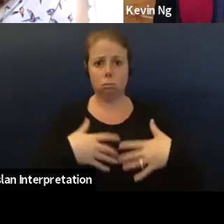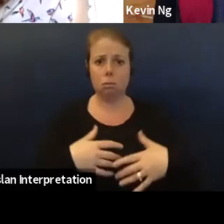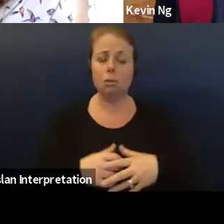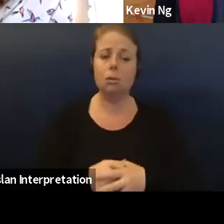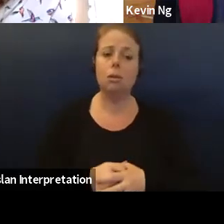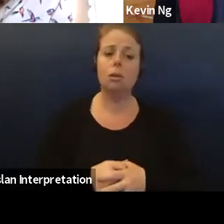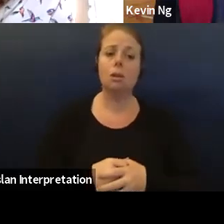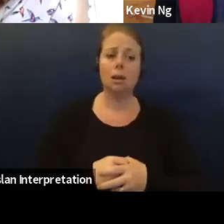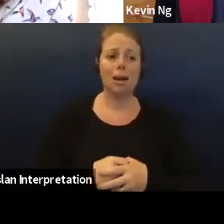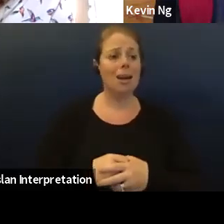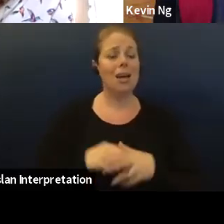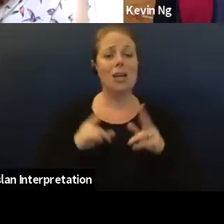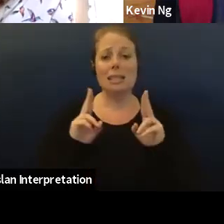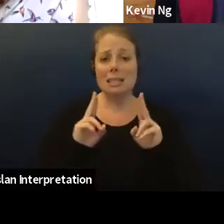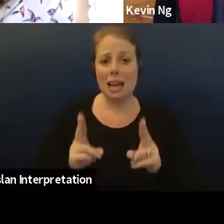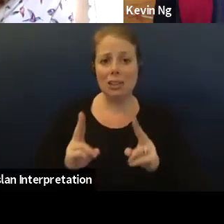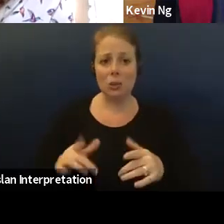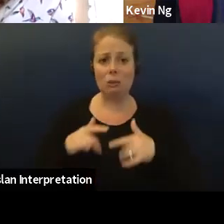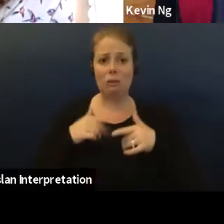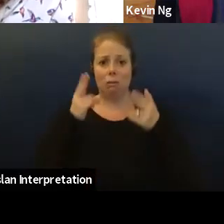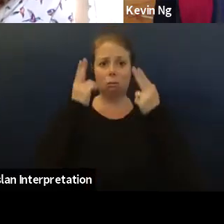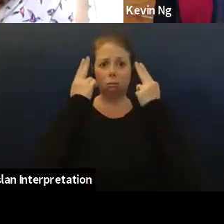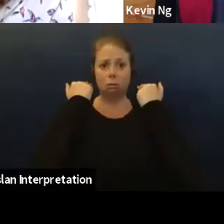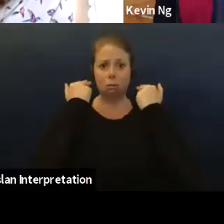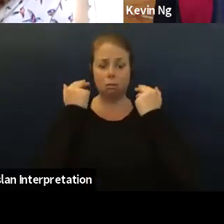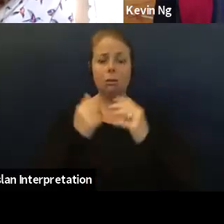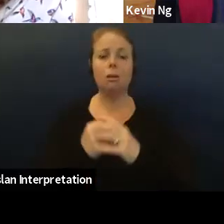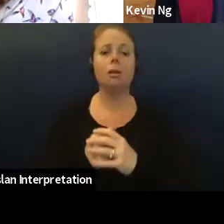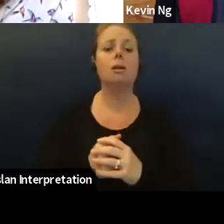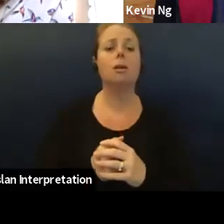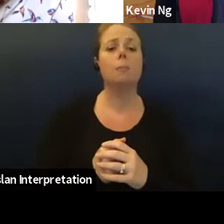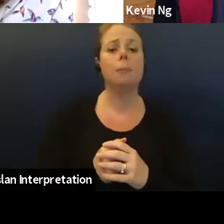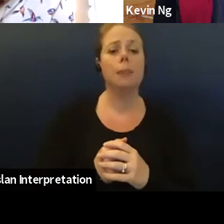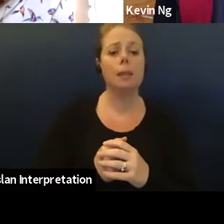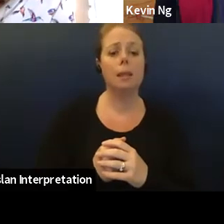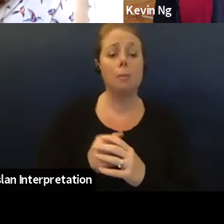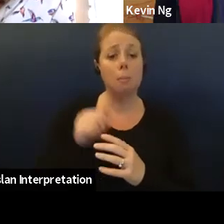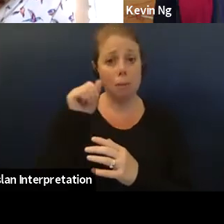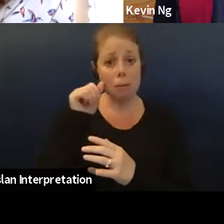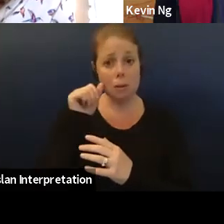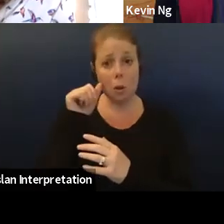at first I think. But know that you've been chosen because you have specific knowledge